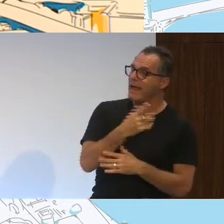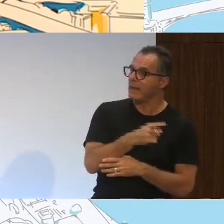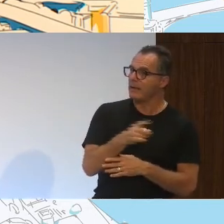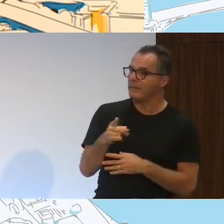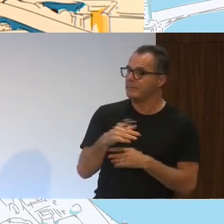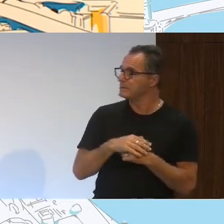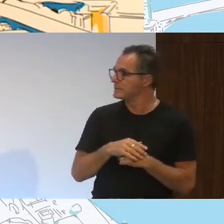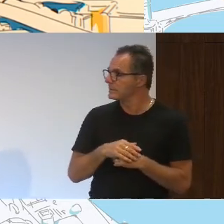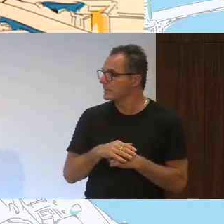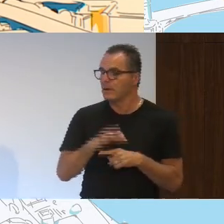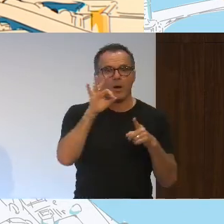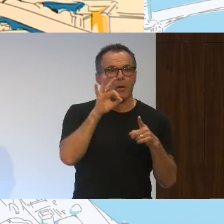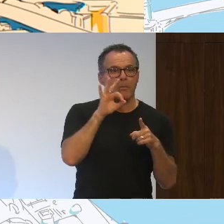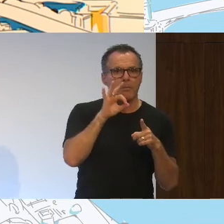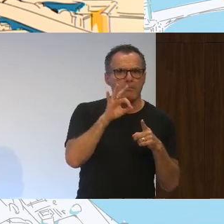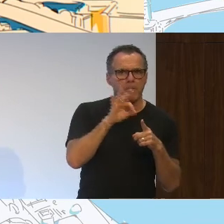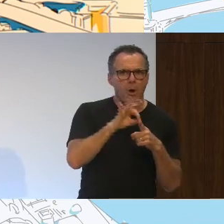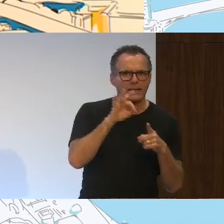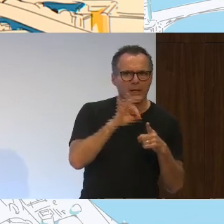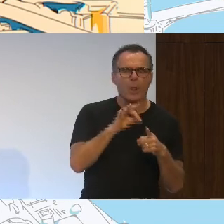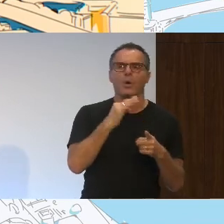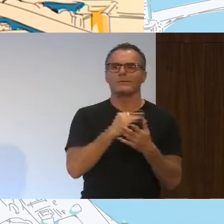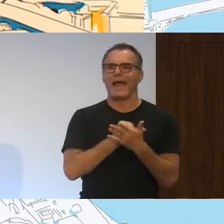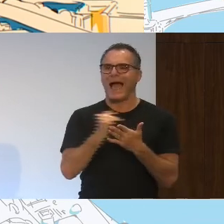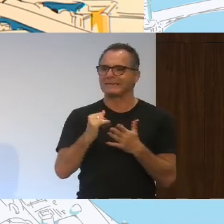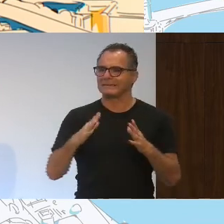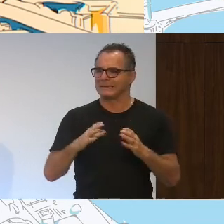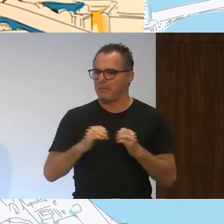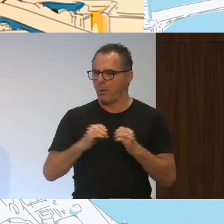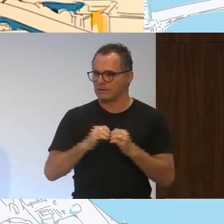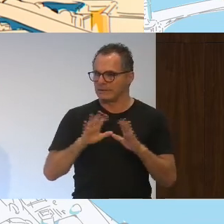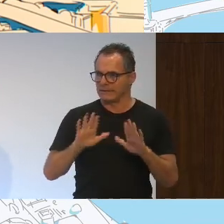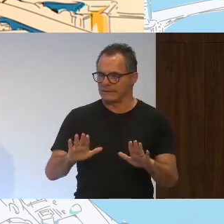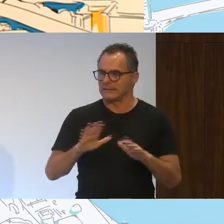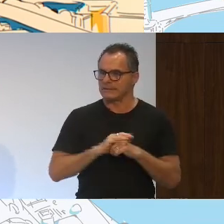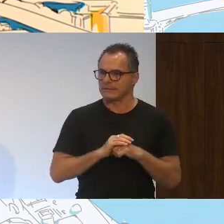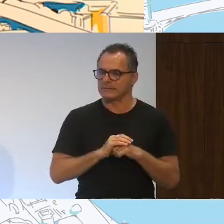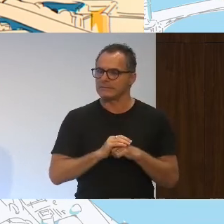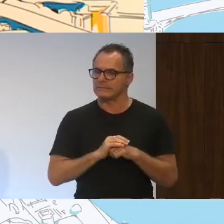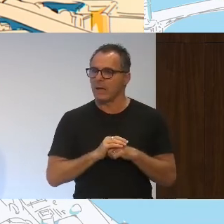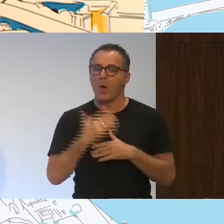what's called polyclonal antibodies to various of these neuropeptides in the 1980s